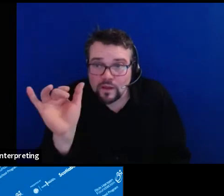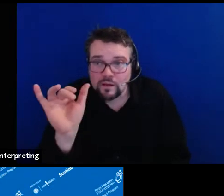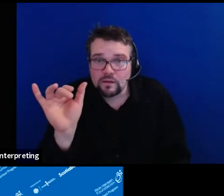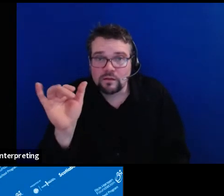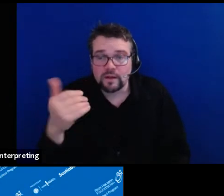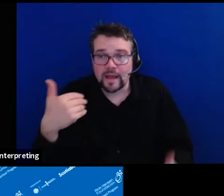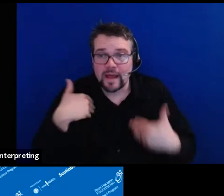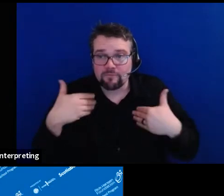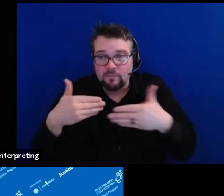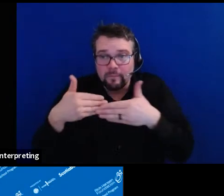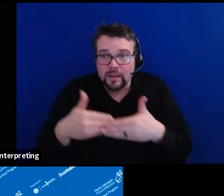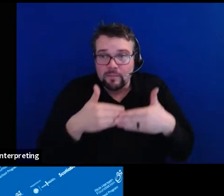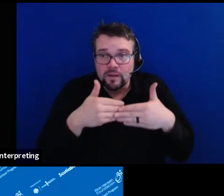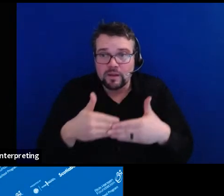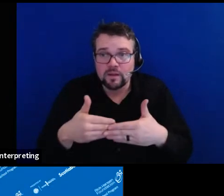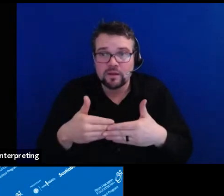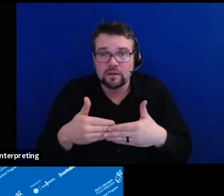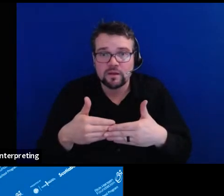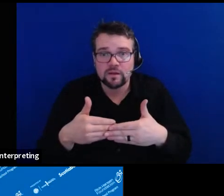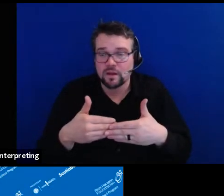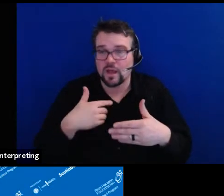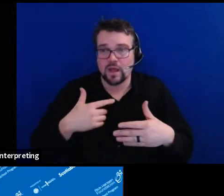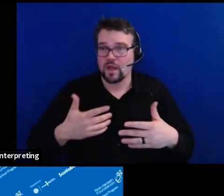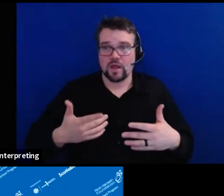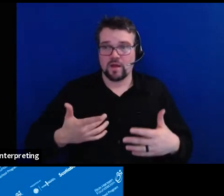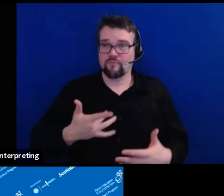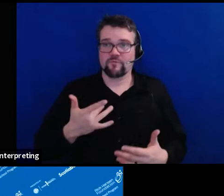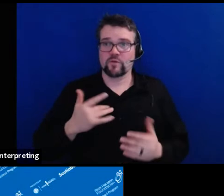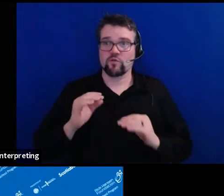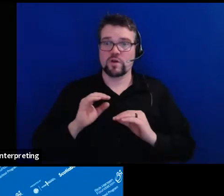I HAVE NO FEELING OR NO SENSATION, SO WHAT LABOUR WOULD